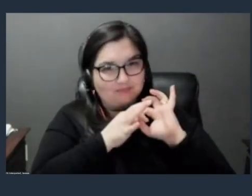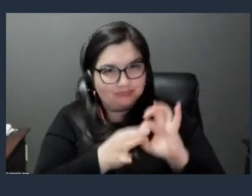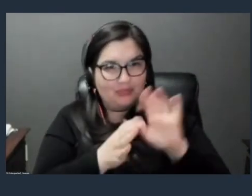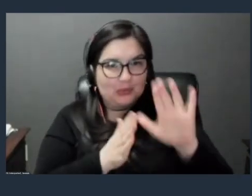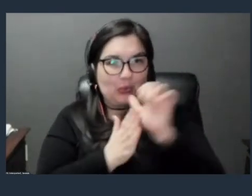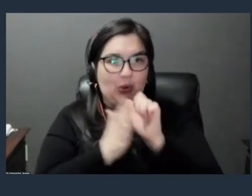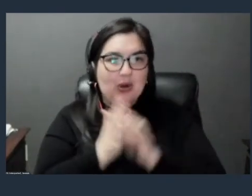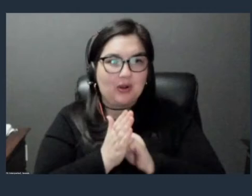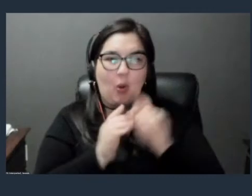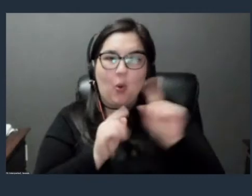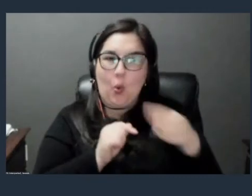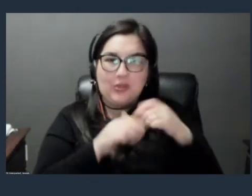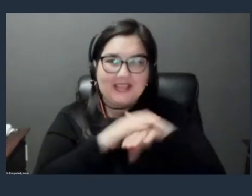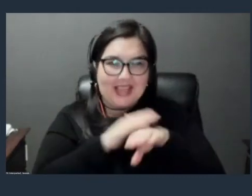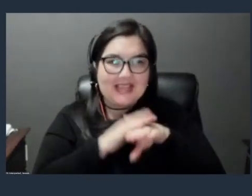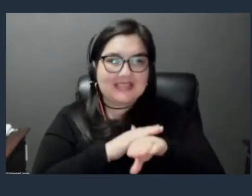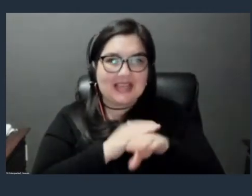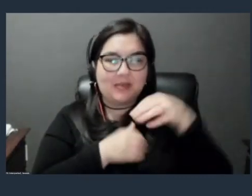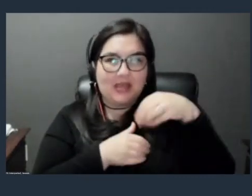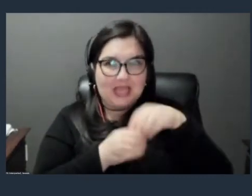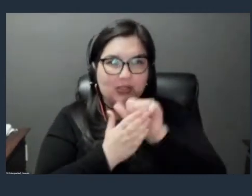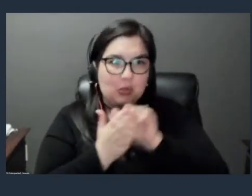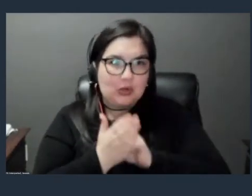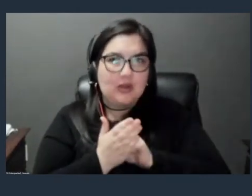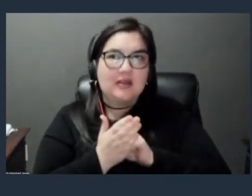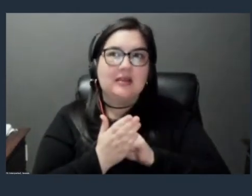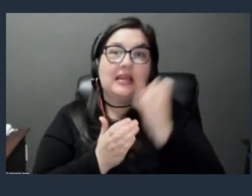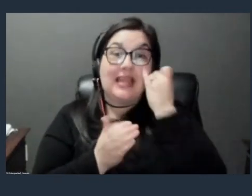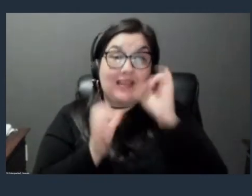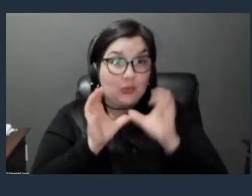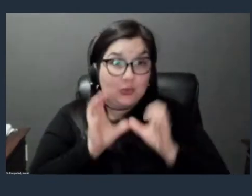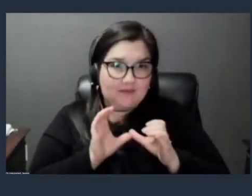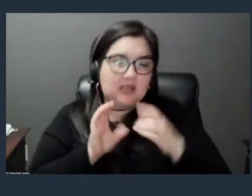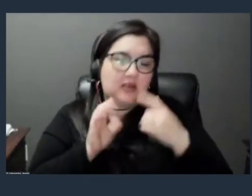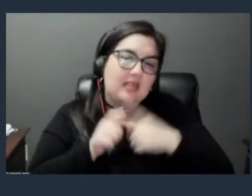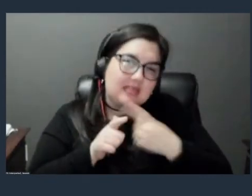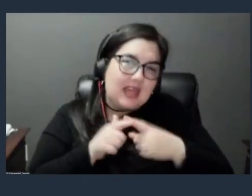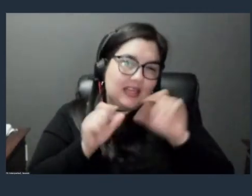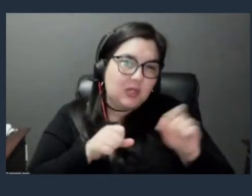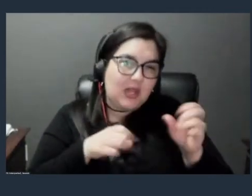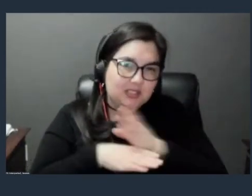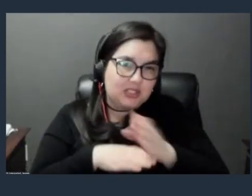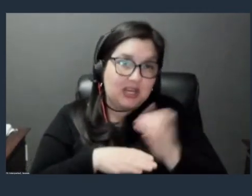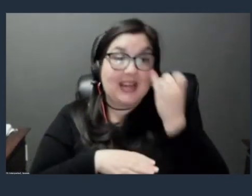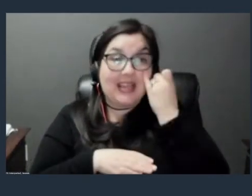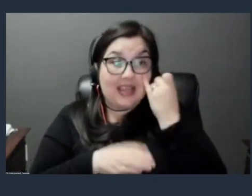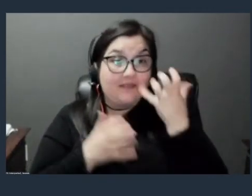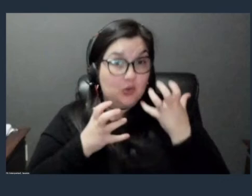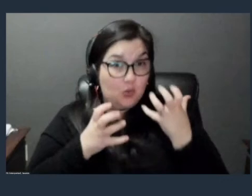unless you configure something to be able to share it, but if you do wanna configure your bucket for sharing,